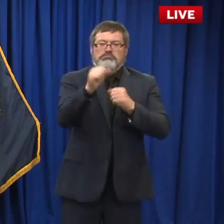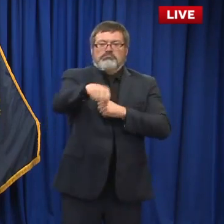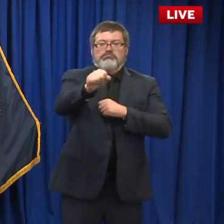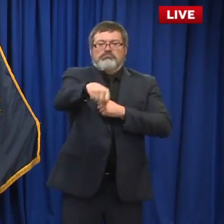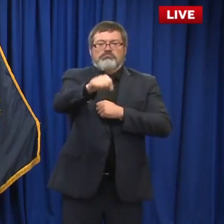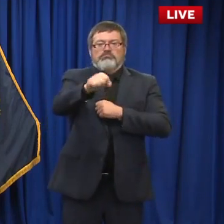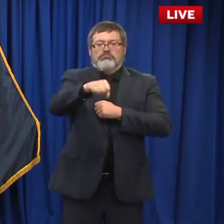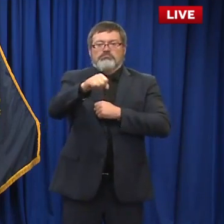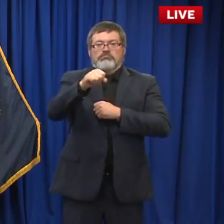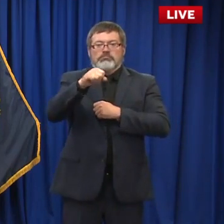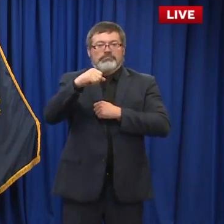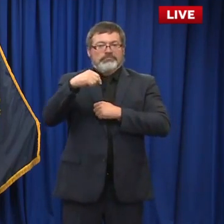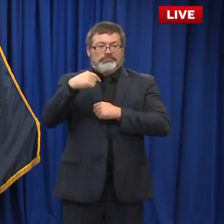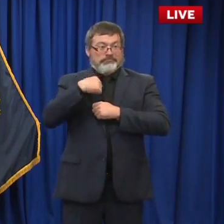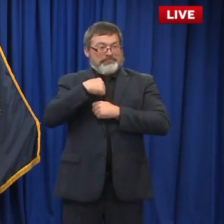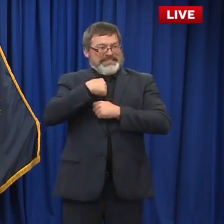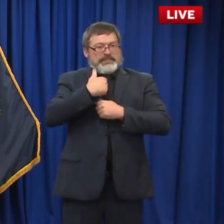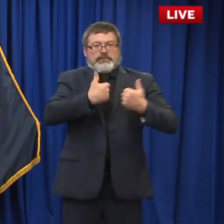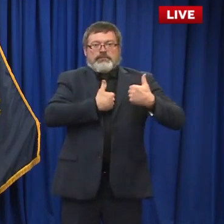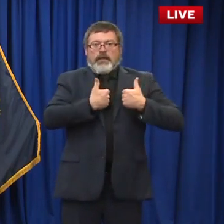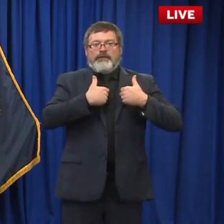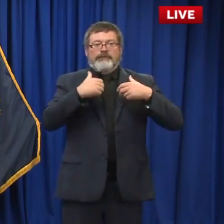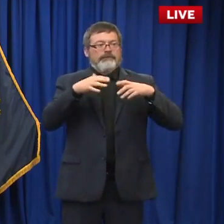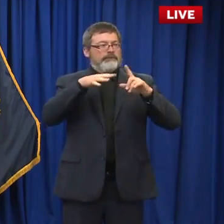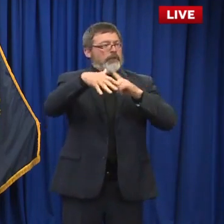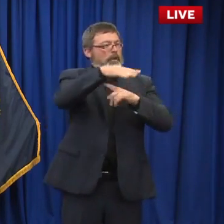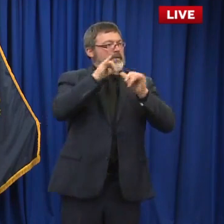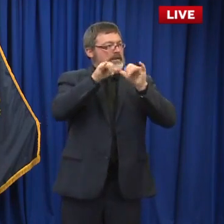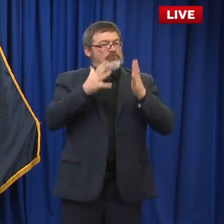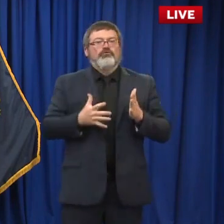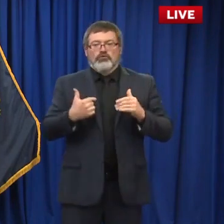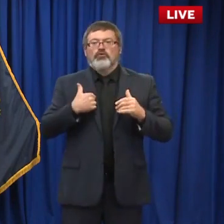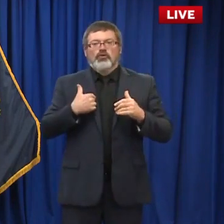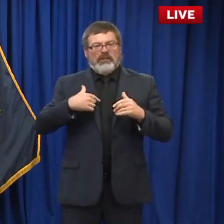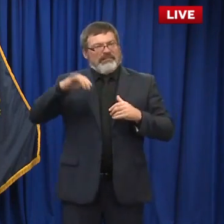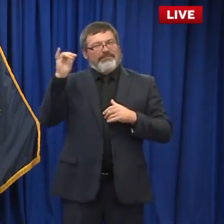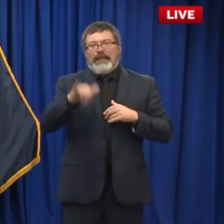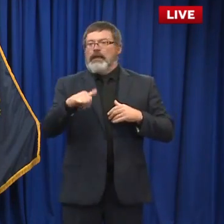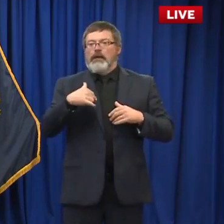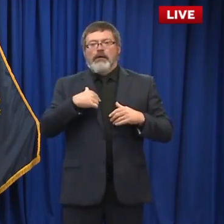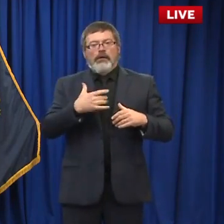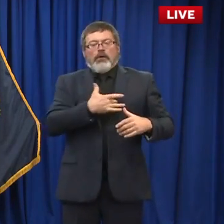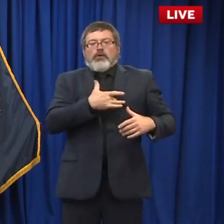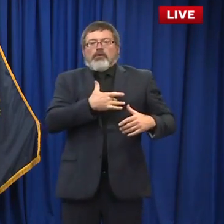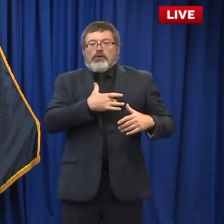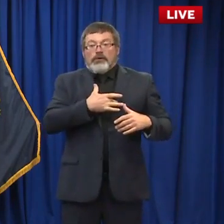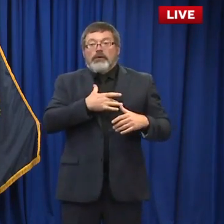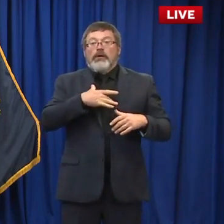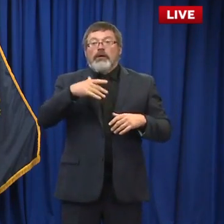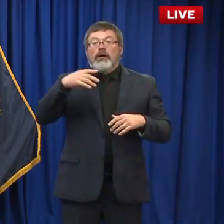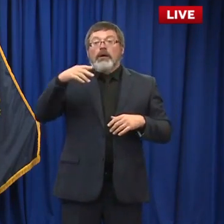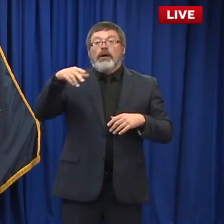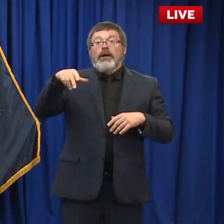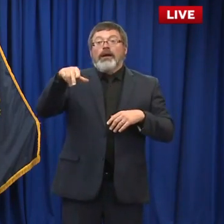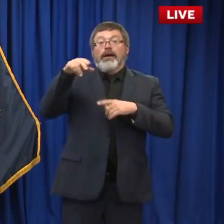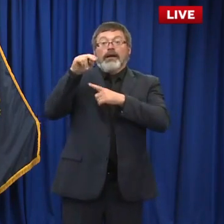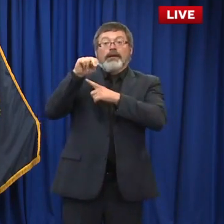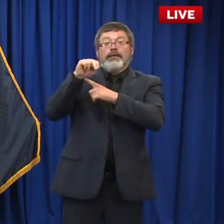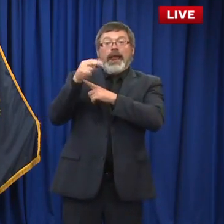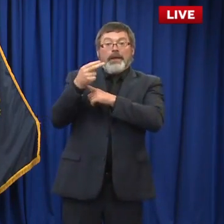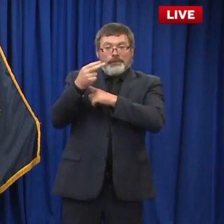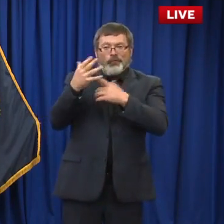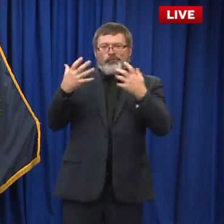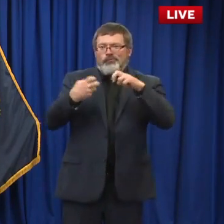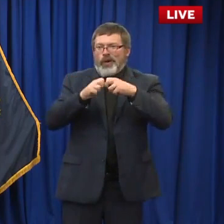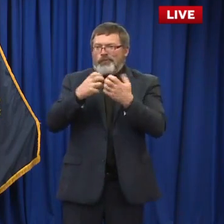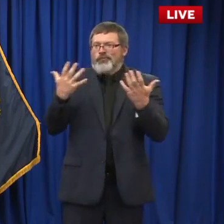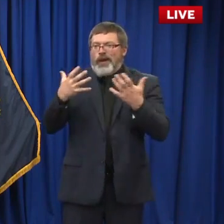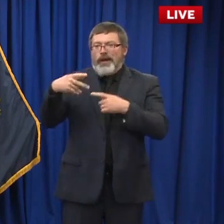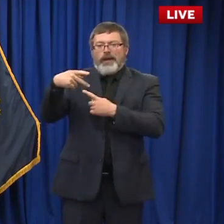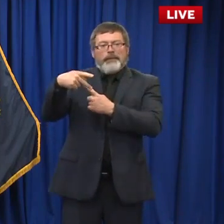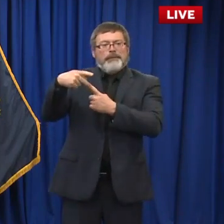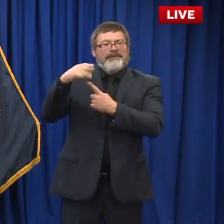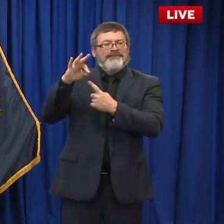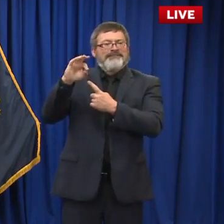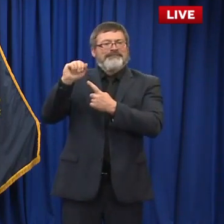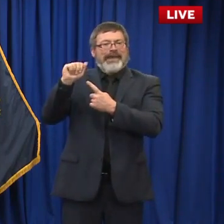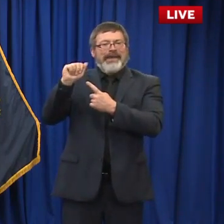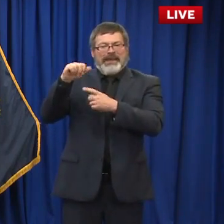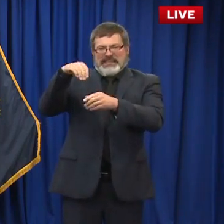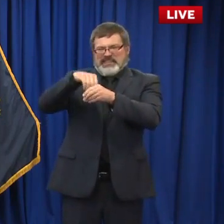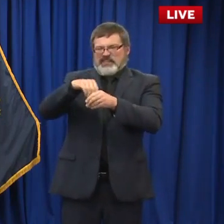PARTIALLY, MY OWN PERSONAL BIAS, MY BACKGROUND BEING BEING AN ENVIRONMENTAL ENGINEER, I HAVE PARTIAL TO THESE ISSUES WE HAVE A PFAS PROBLEM IN THE STATE AND WE DON'T WHAT PROBLEM TO BECOME